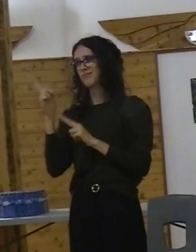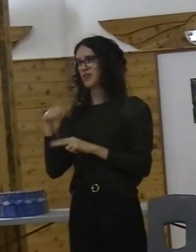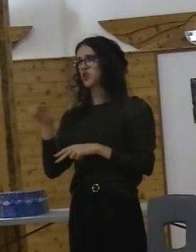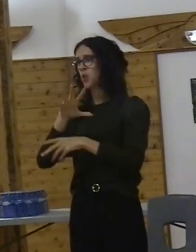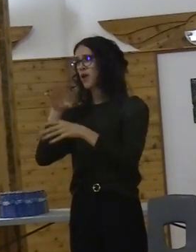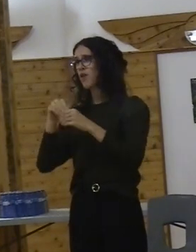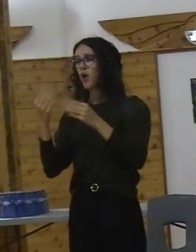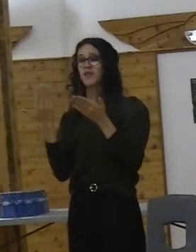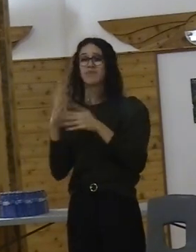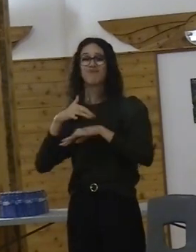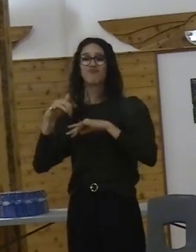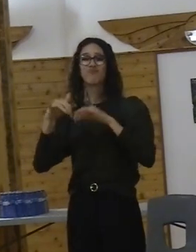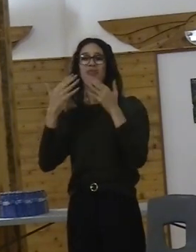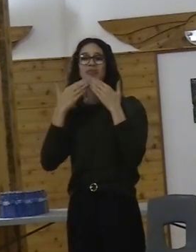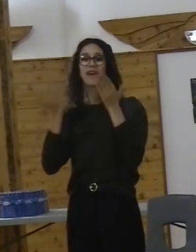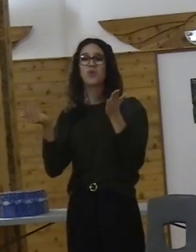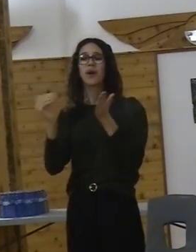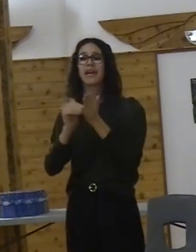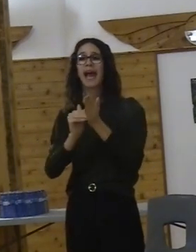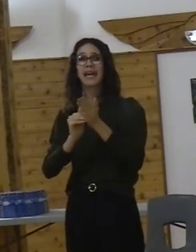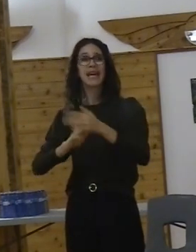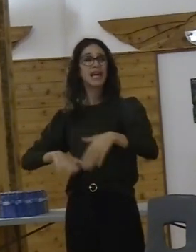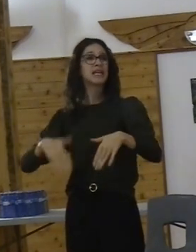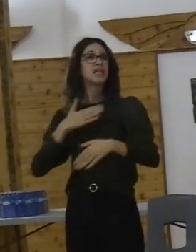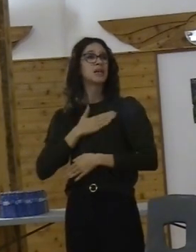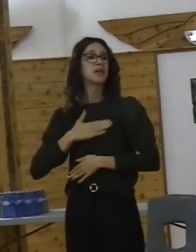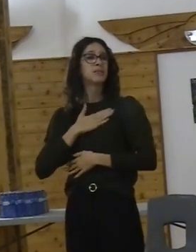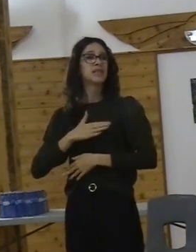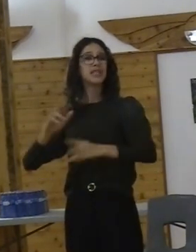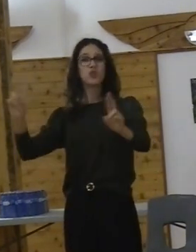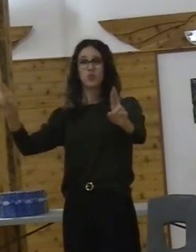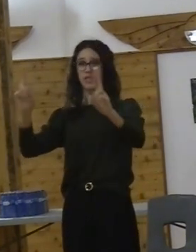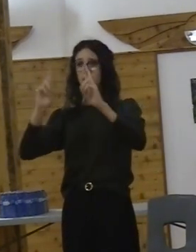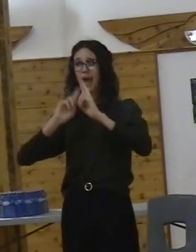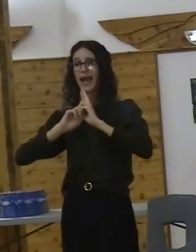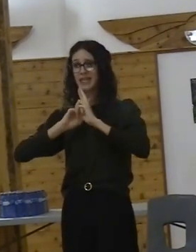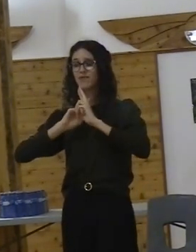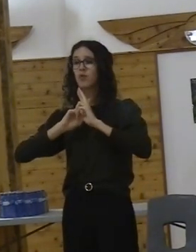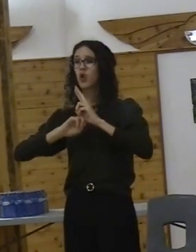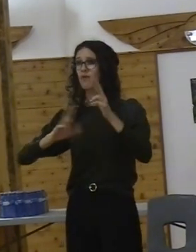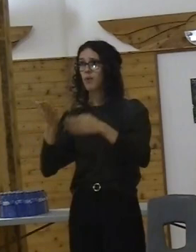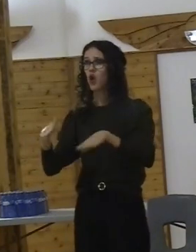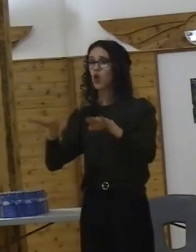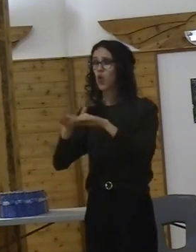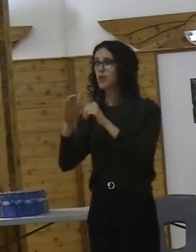so big wish again and let's be respectful as we have this closing prayer please and thank you.